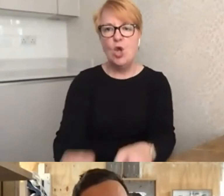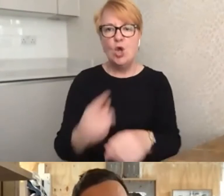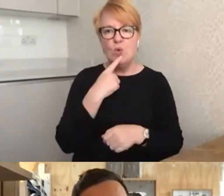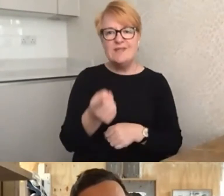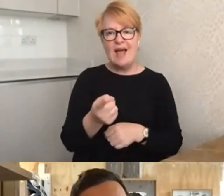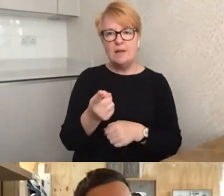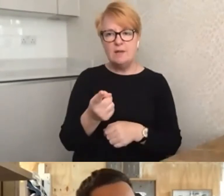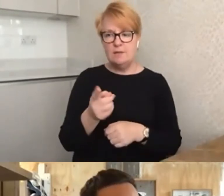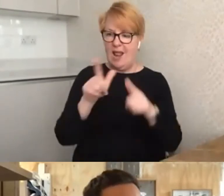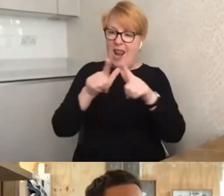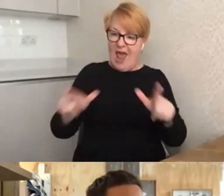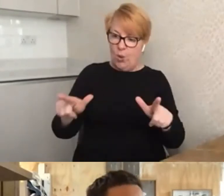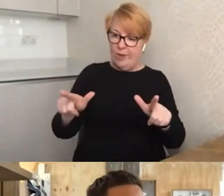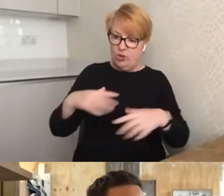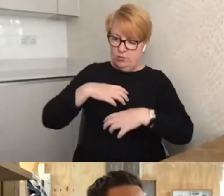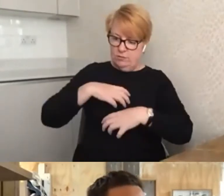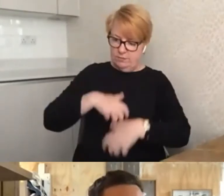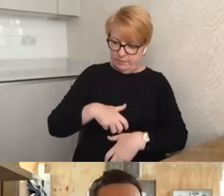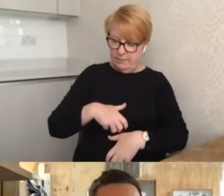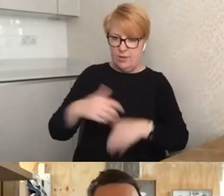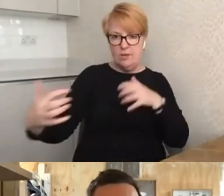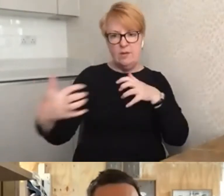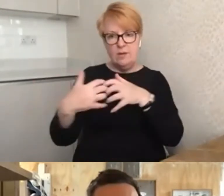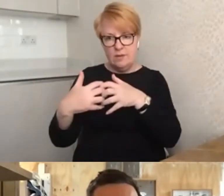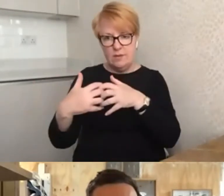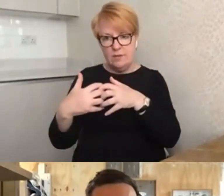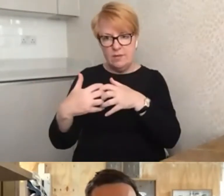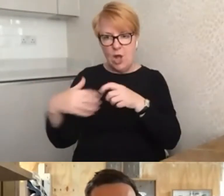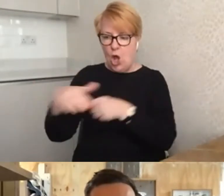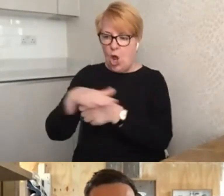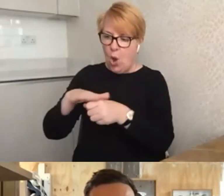with local communities in Peckham, could you expand on this piece?